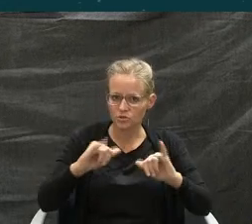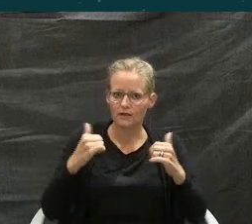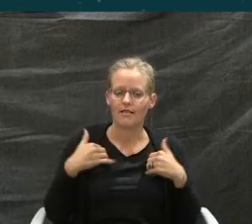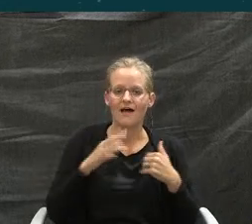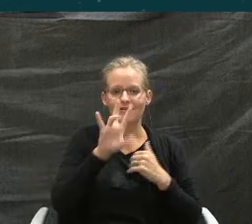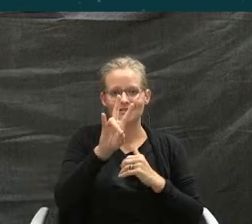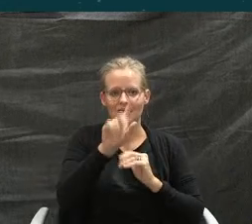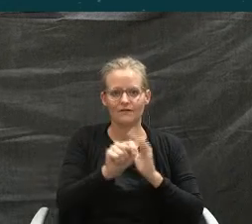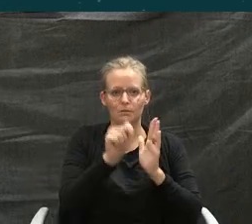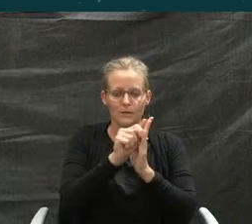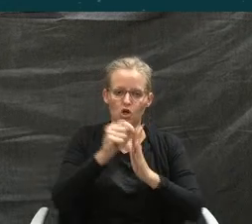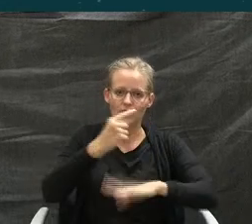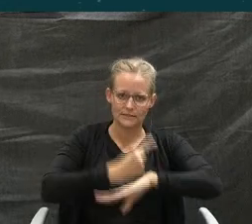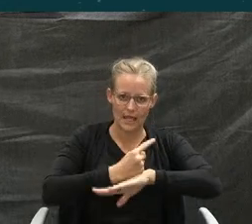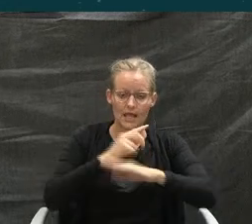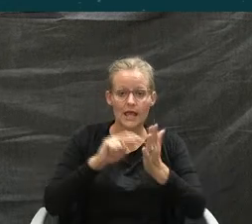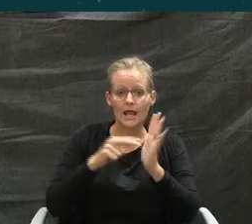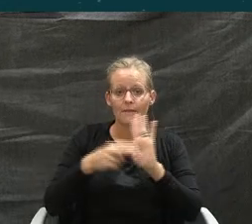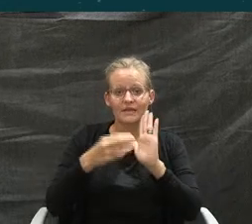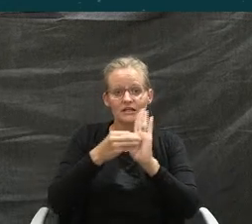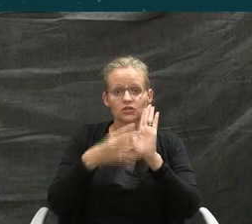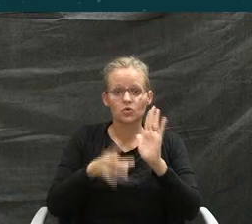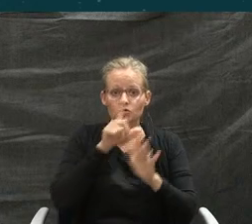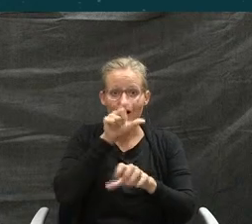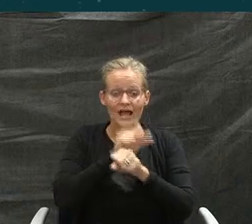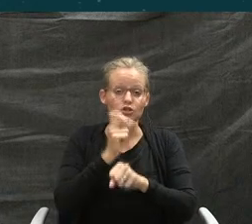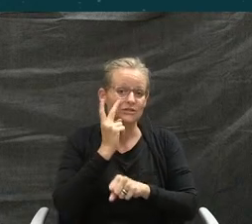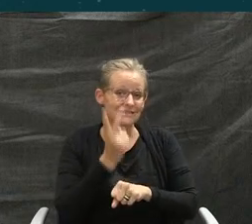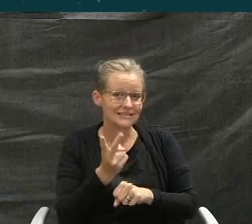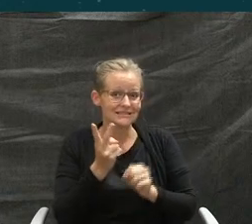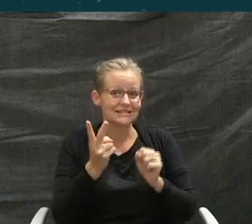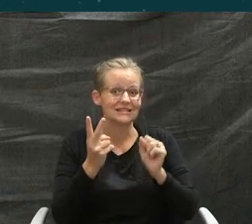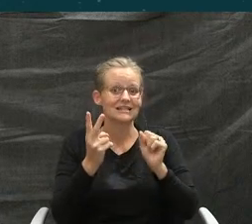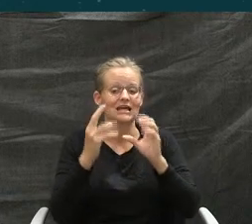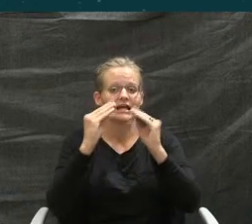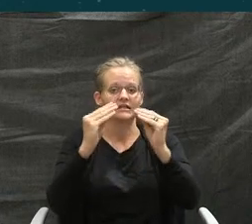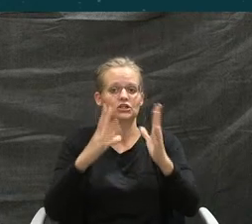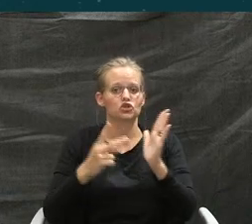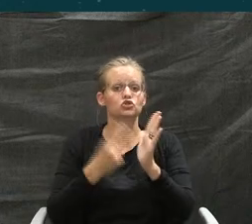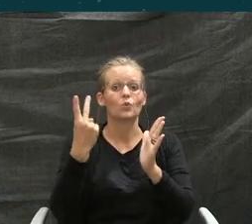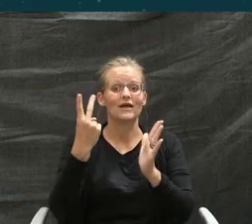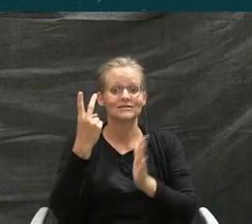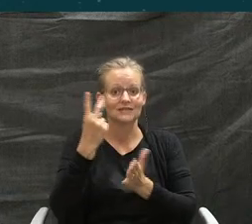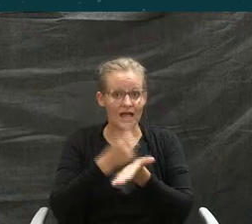day, which means that students would actually see their teachers twice a week. And we know that building